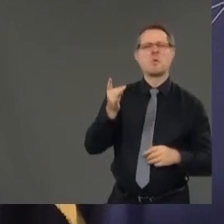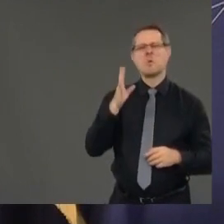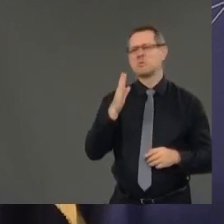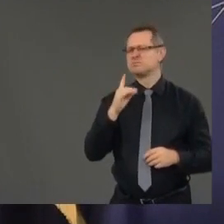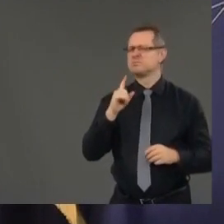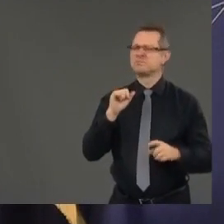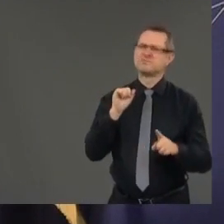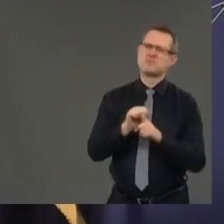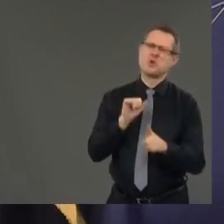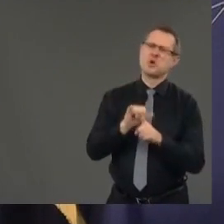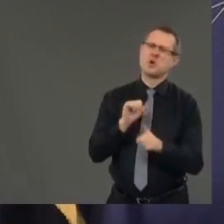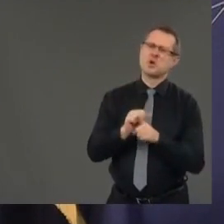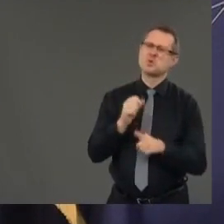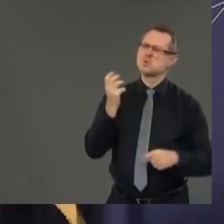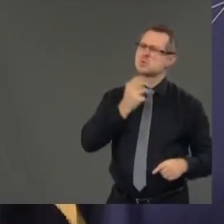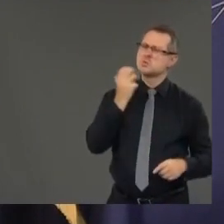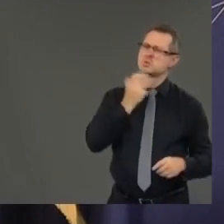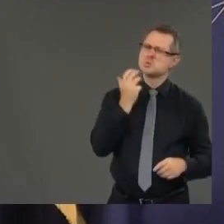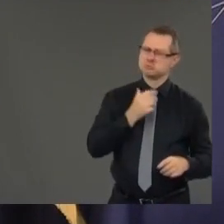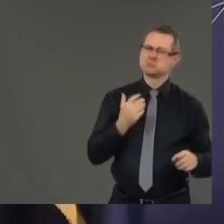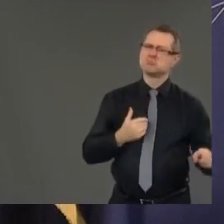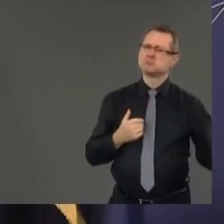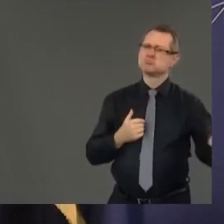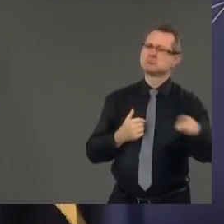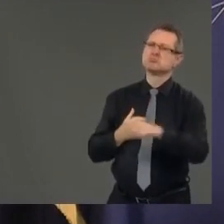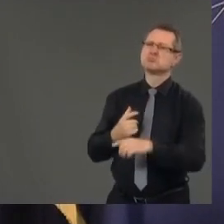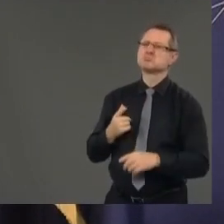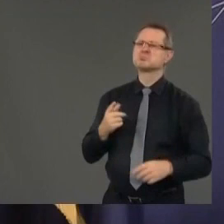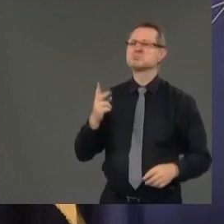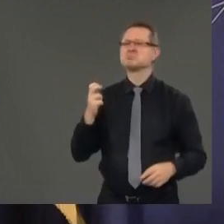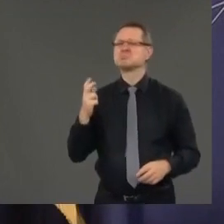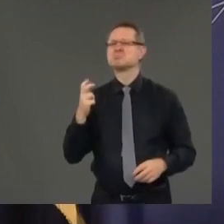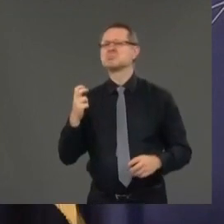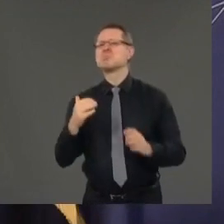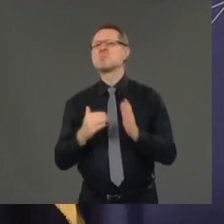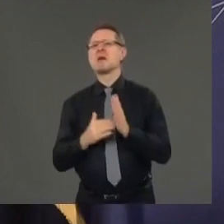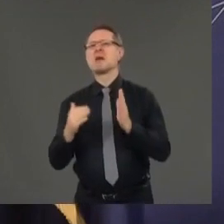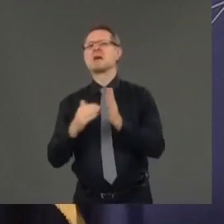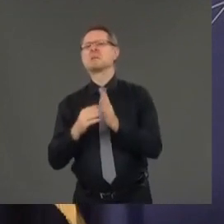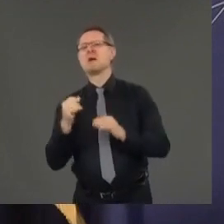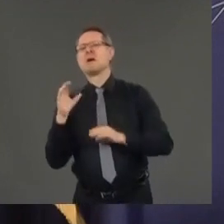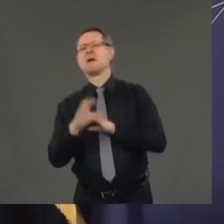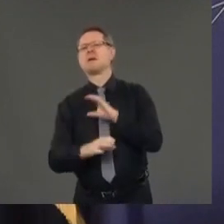AND THEN, LOOK, YOU ALSO HAVE A